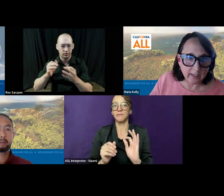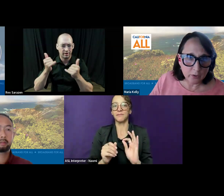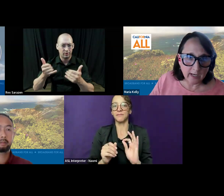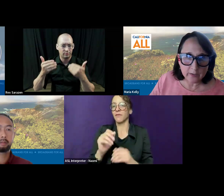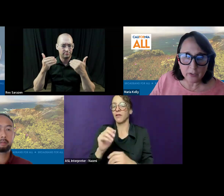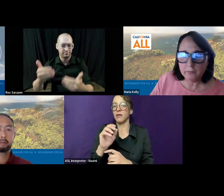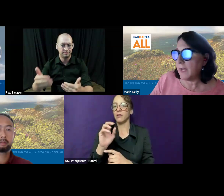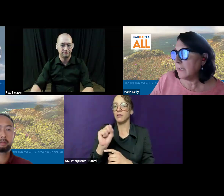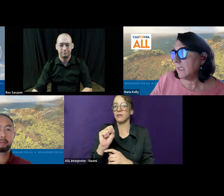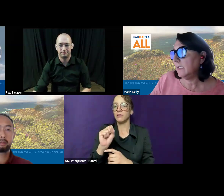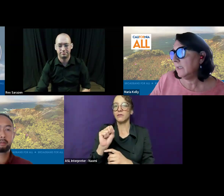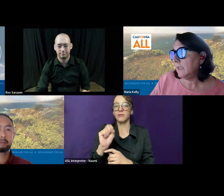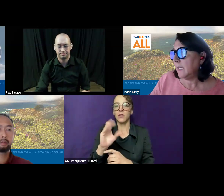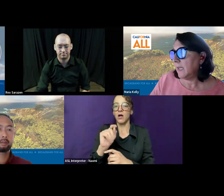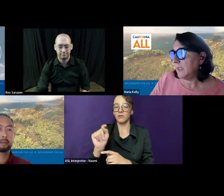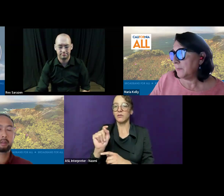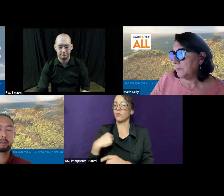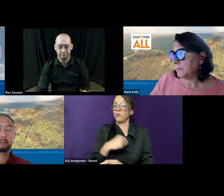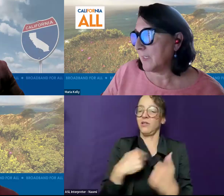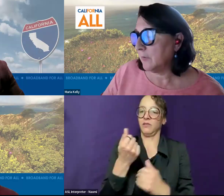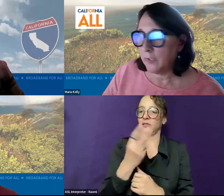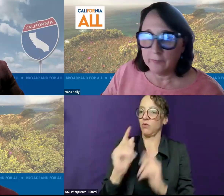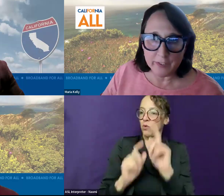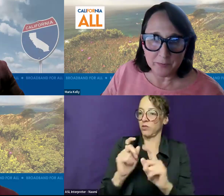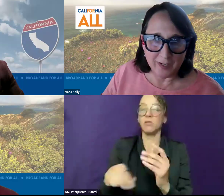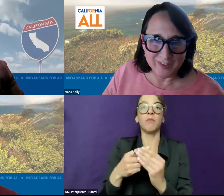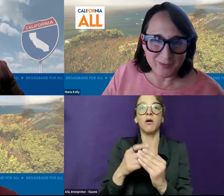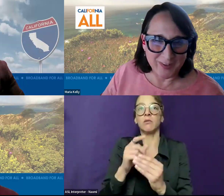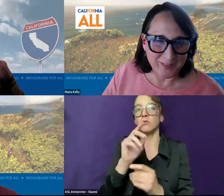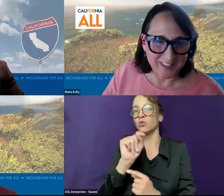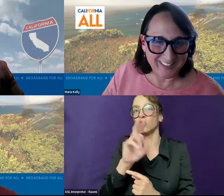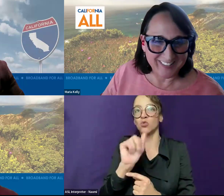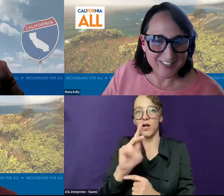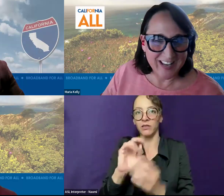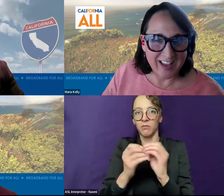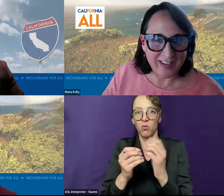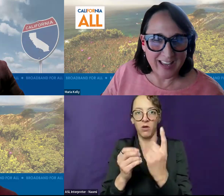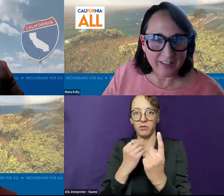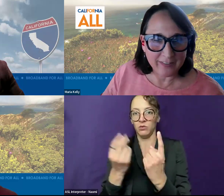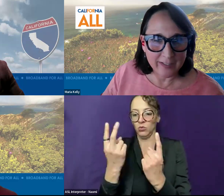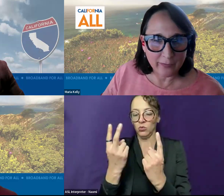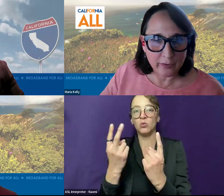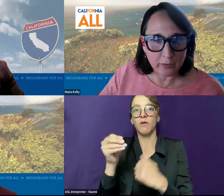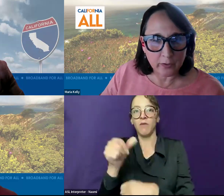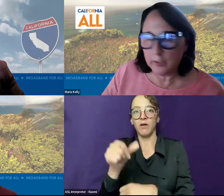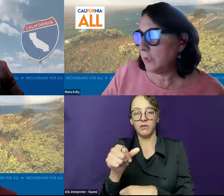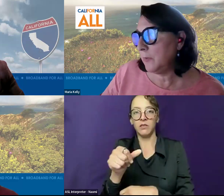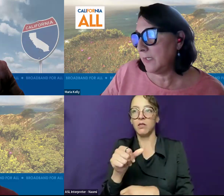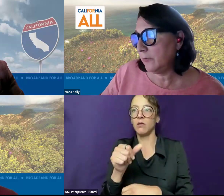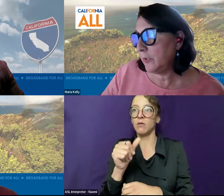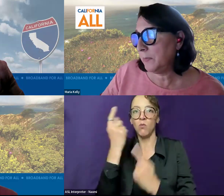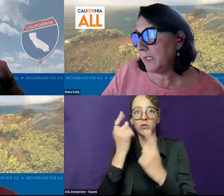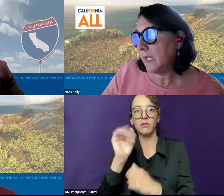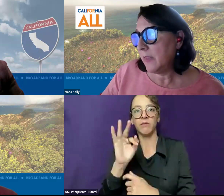and track 2 funding. Looking for some direction, whether we have Alex answer, or you answer. But